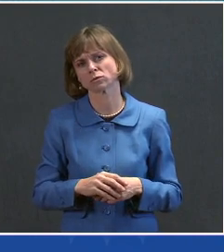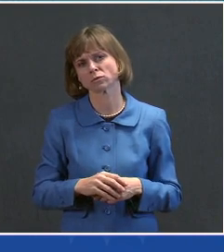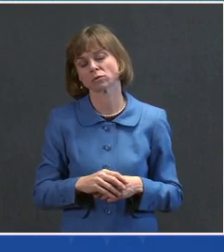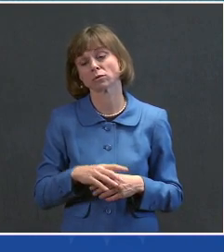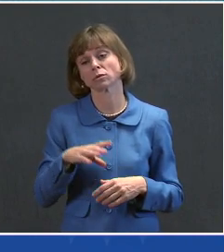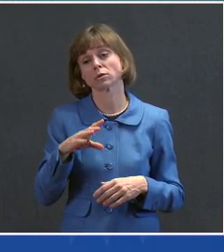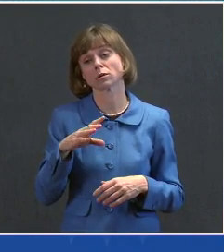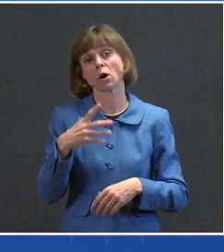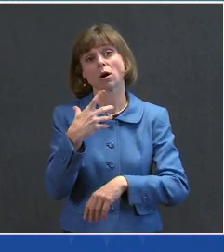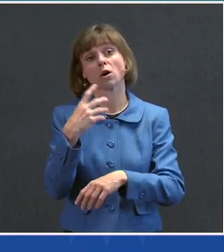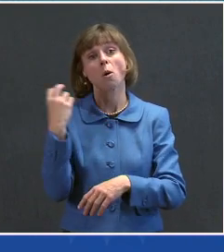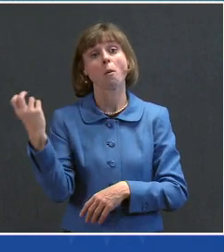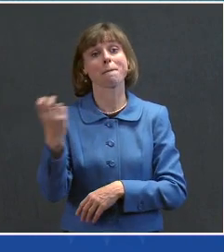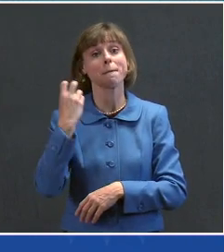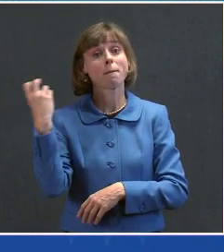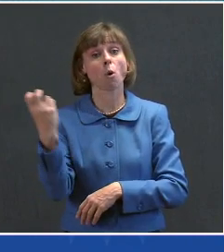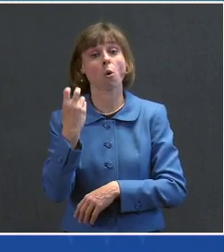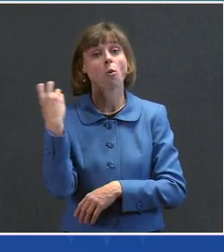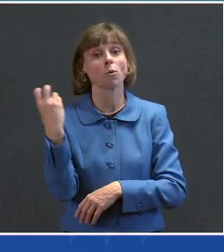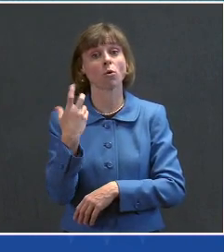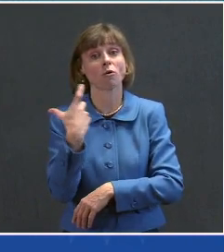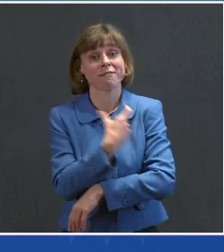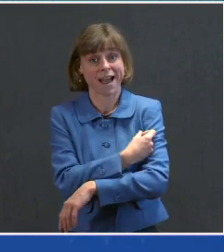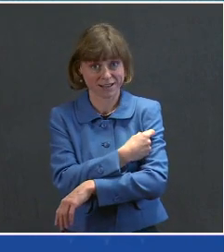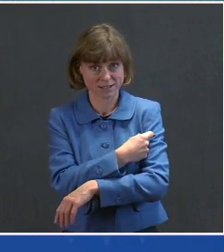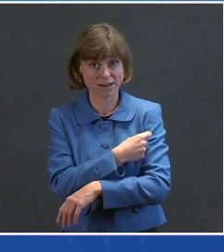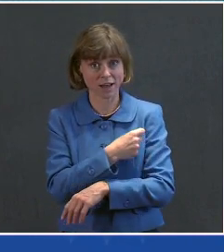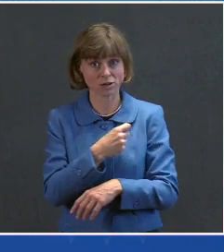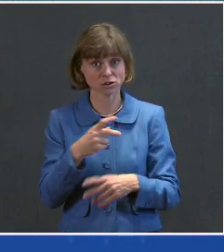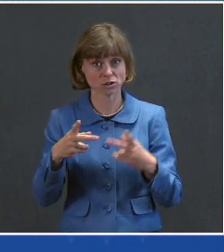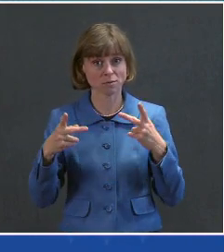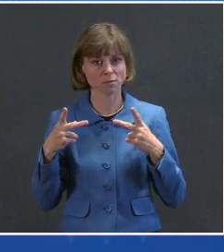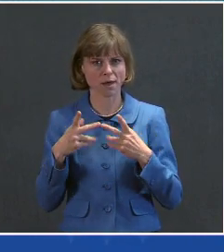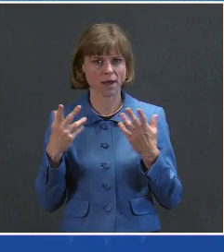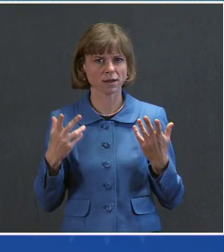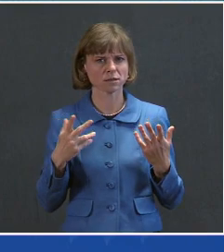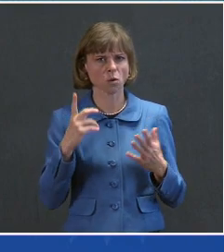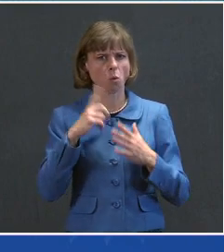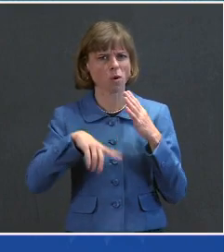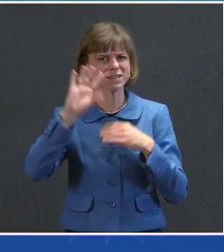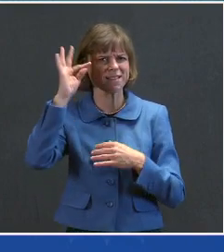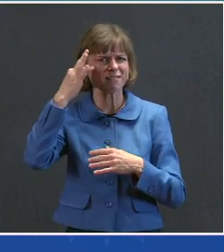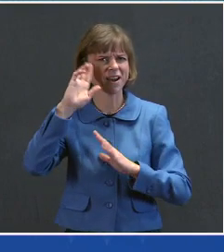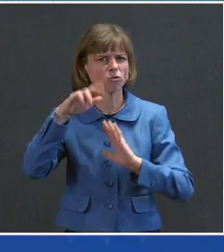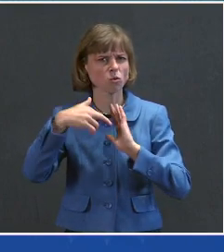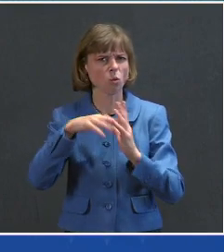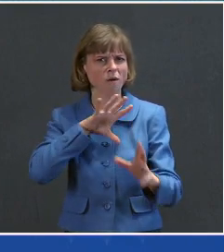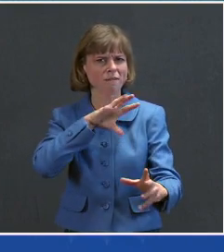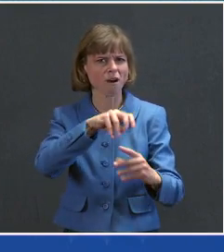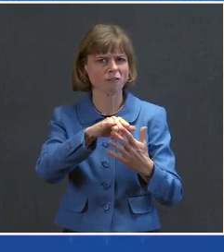I'm wondering what the federal role is and if the federal government is helping to select the sites